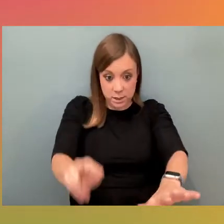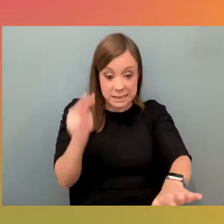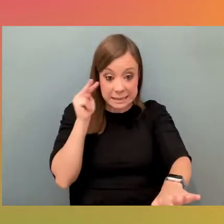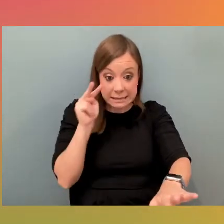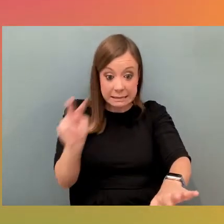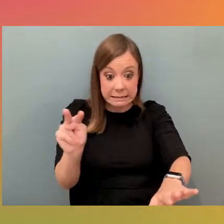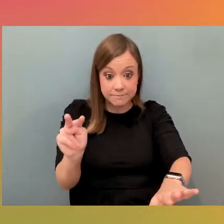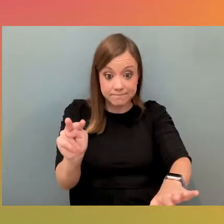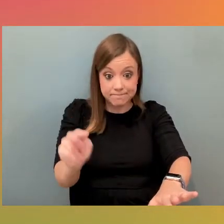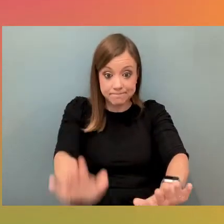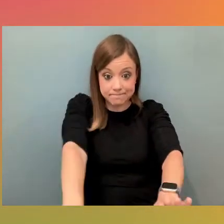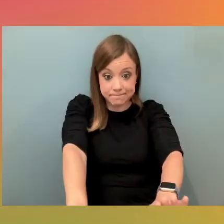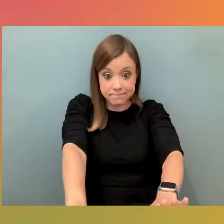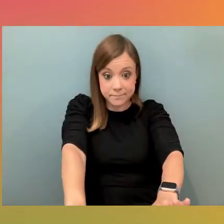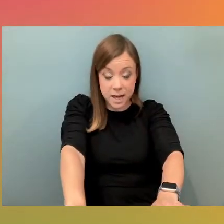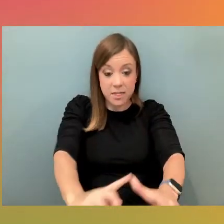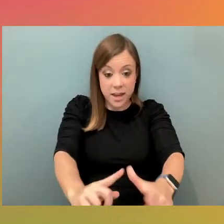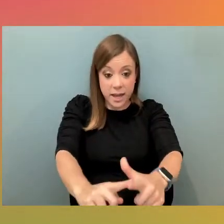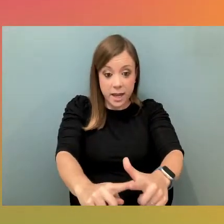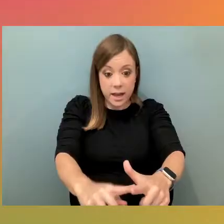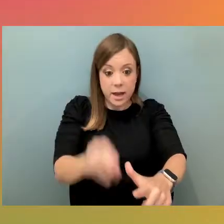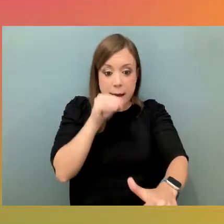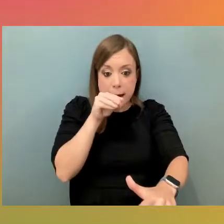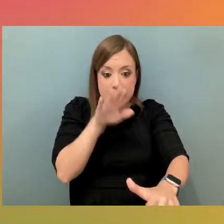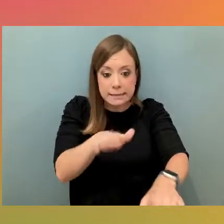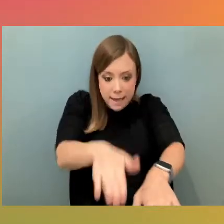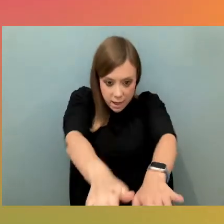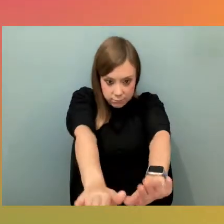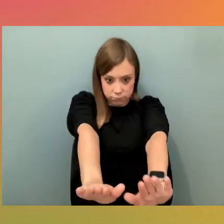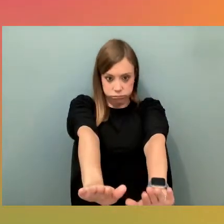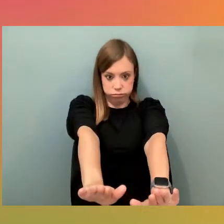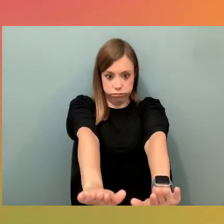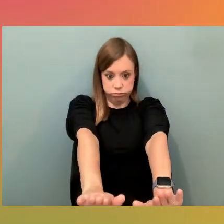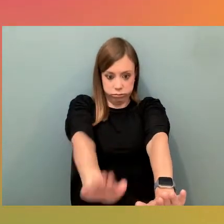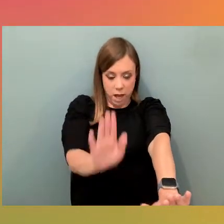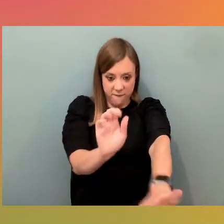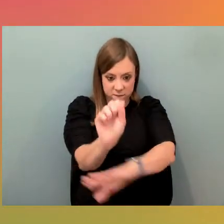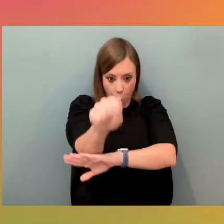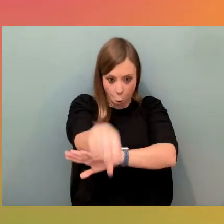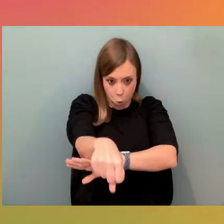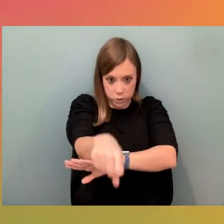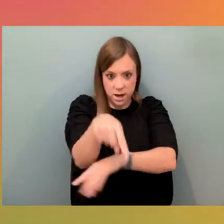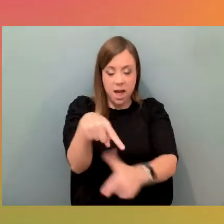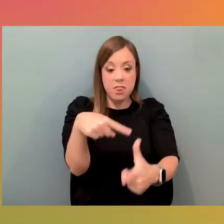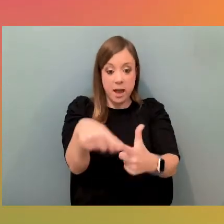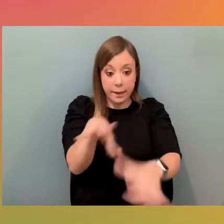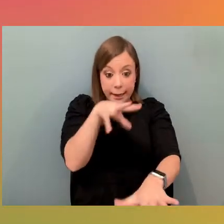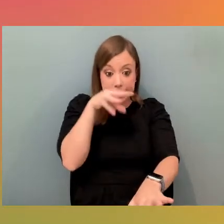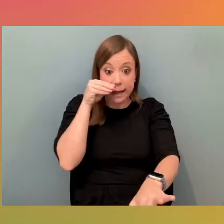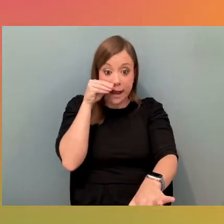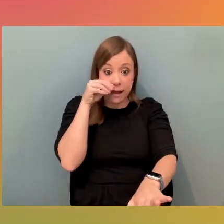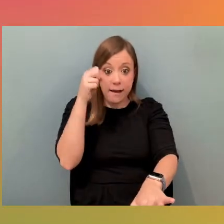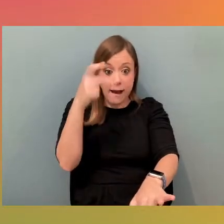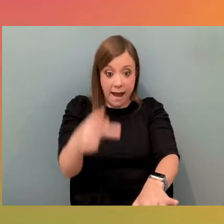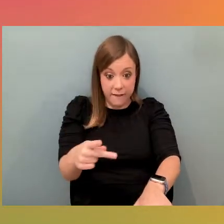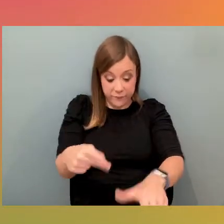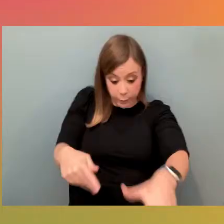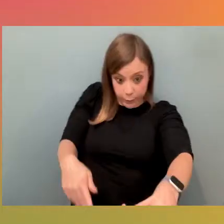BEND YOUR KNEE BOTH HANDS DOWN